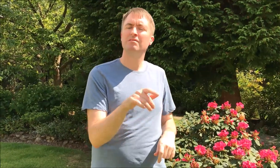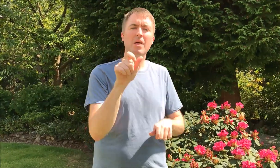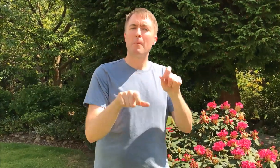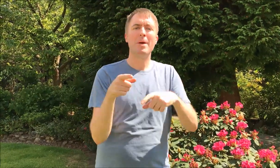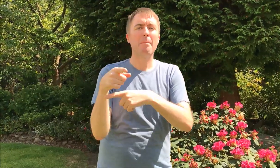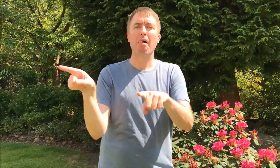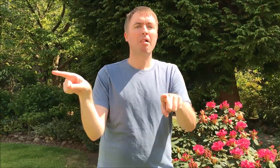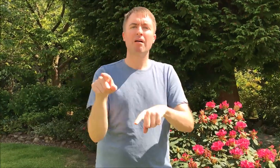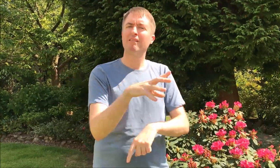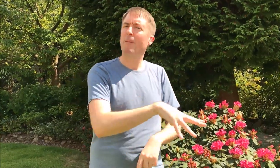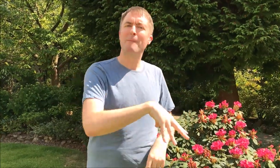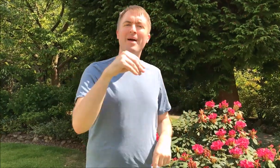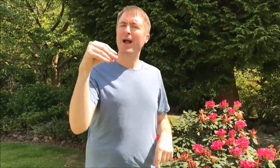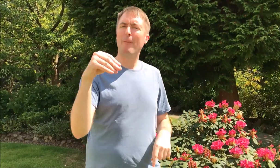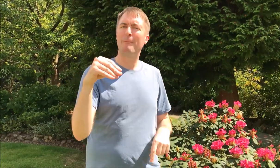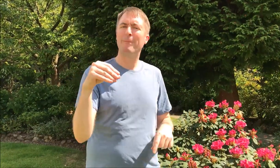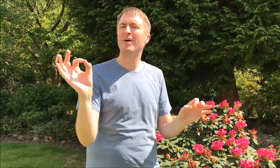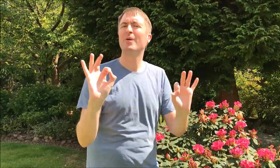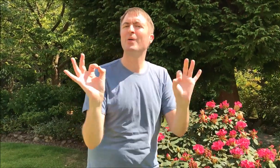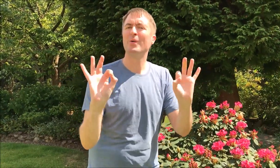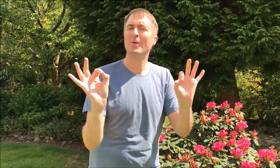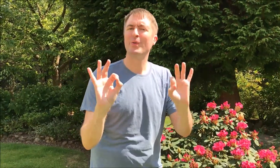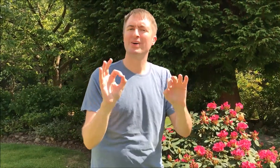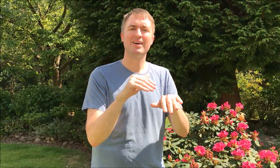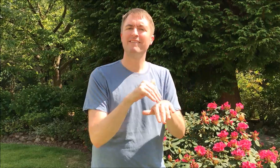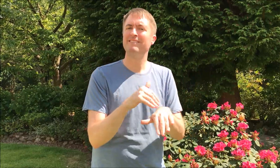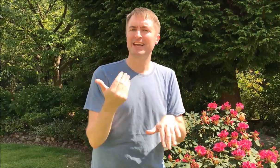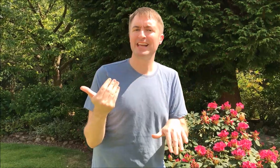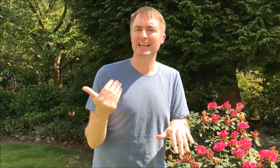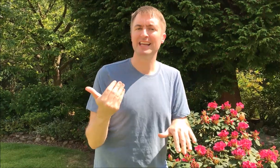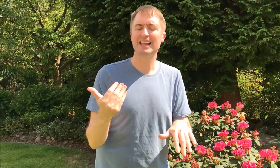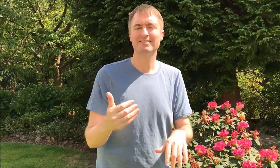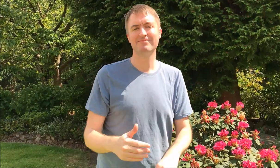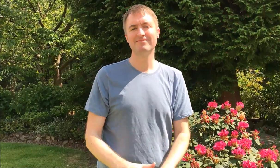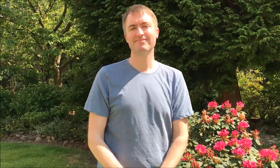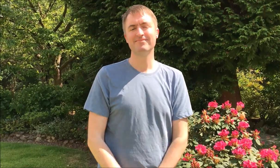That nobody bothered to pick up.